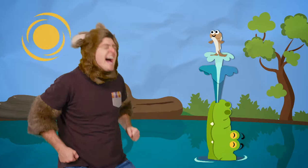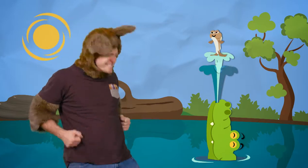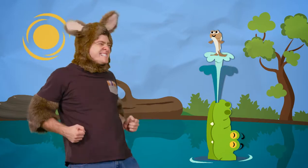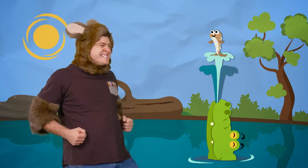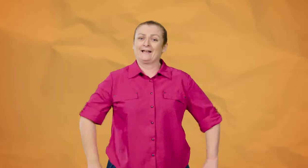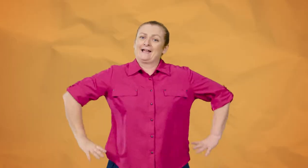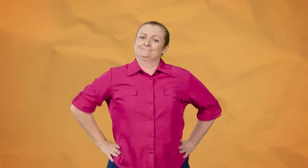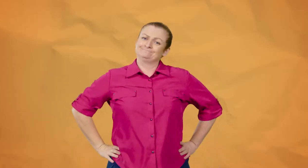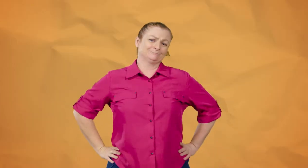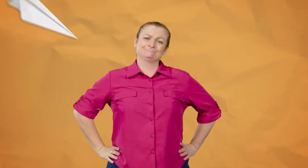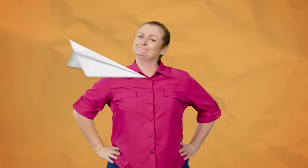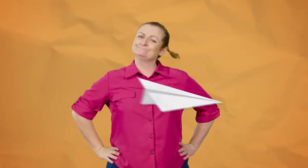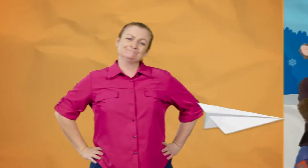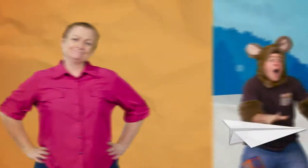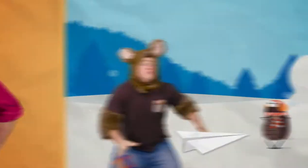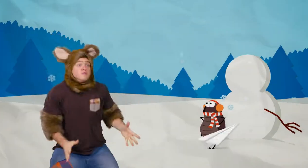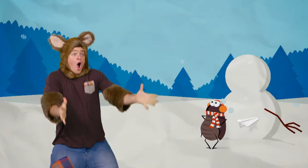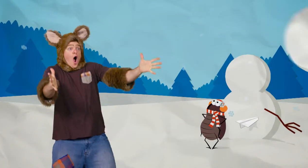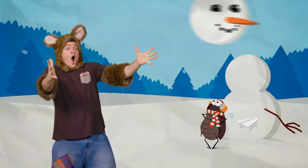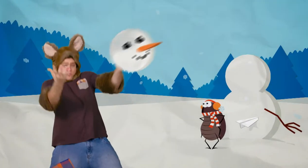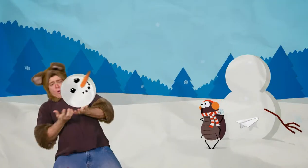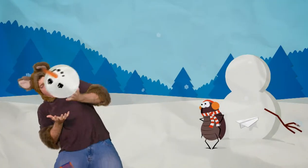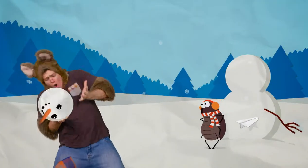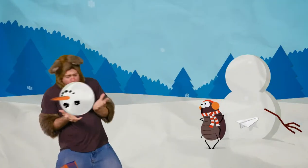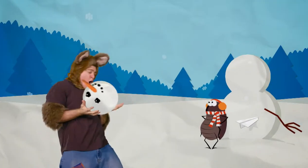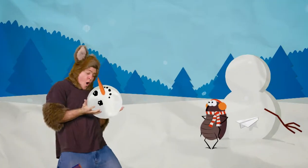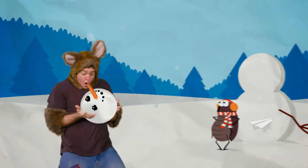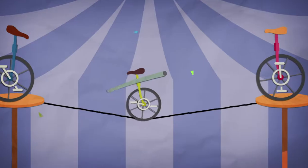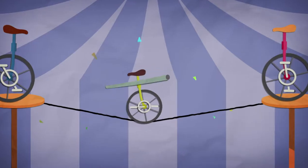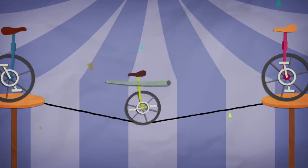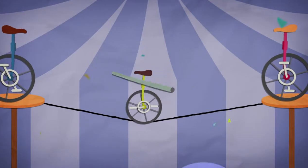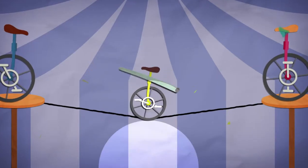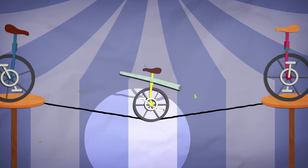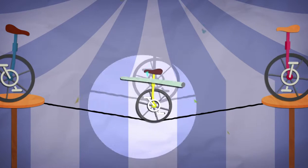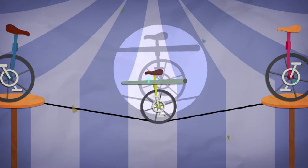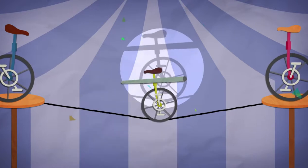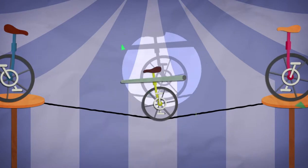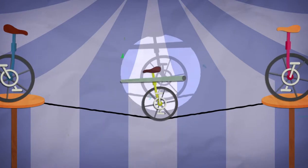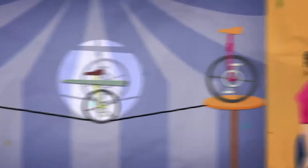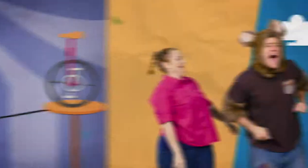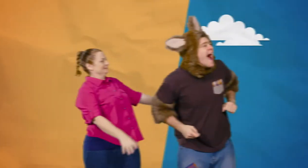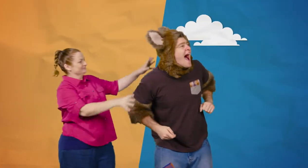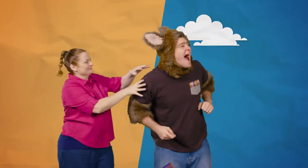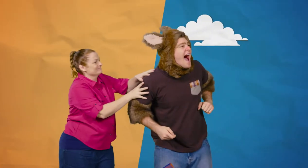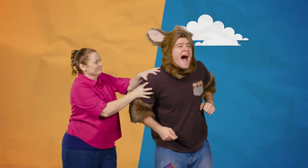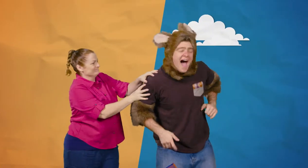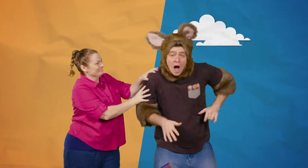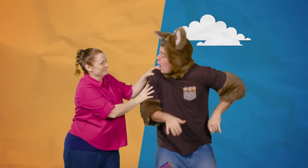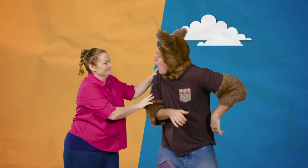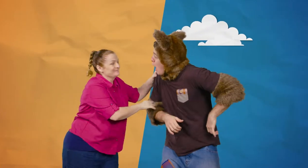Yeah! Hmm. Oh! Oh, oh, oh! Ah. Huh?